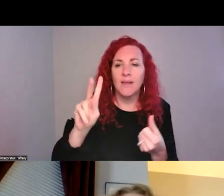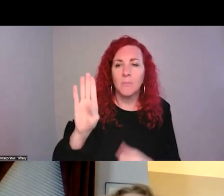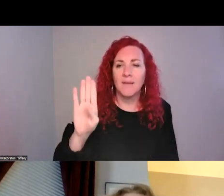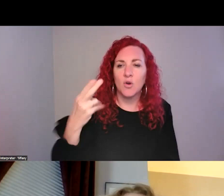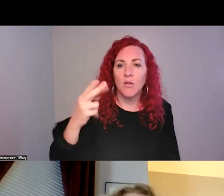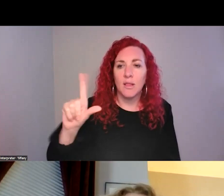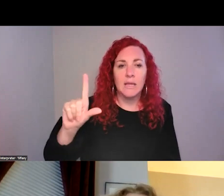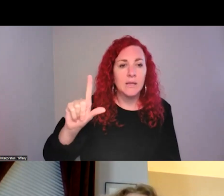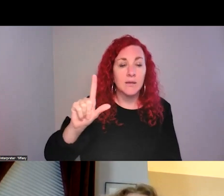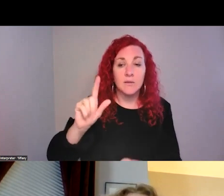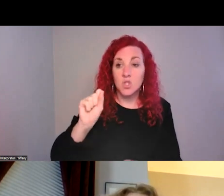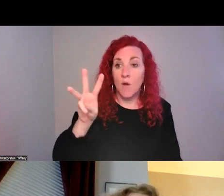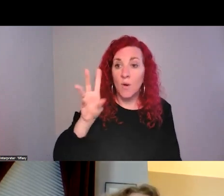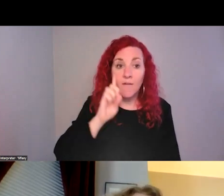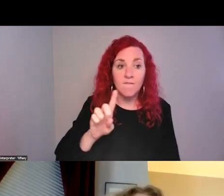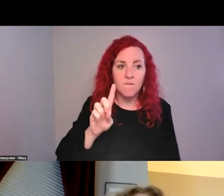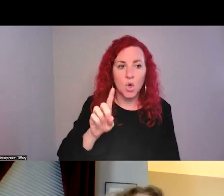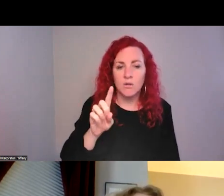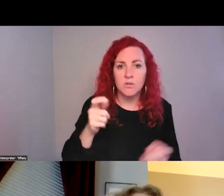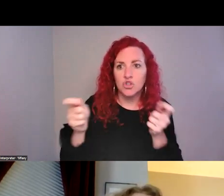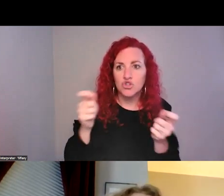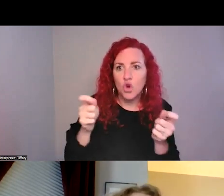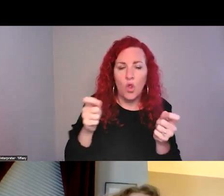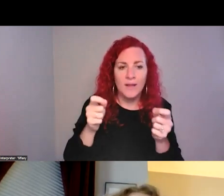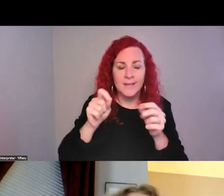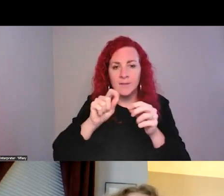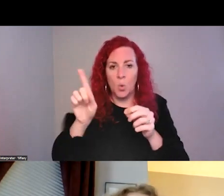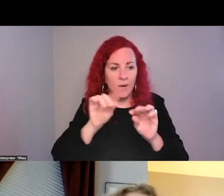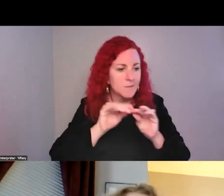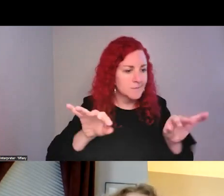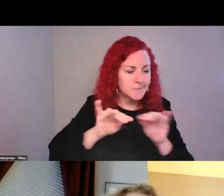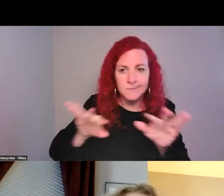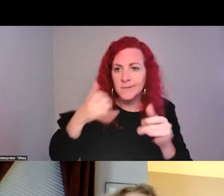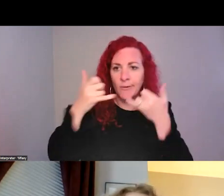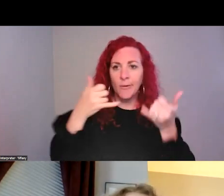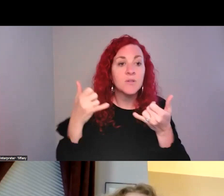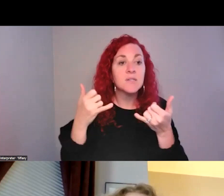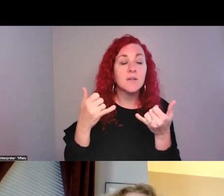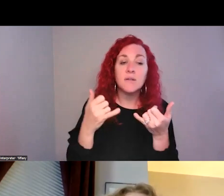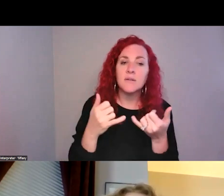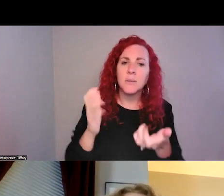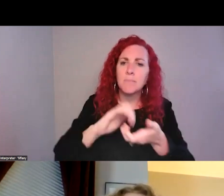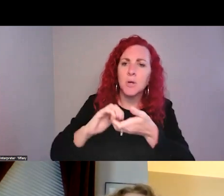THAT ALLOWS THEM TO BUILD A PARTNERSHIP TOGETHER TO ANSWER 988